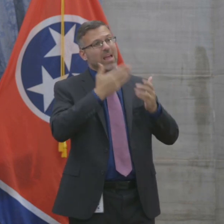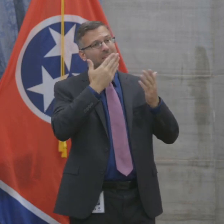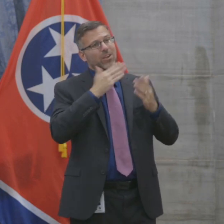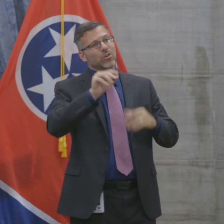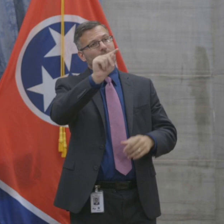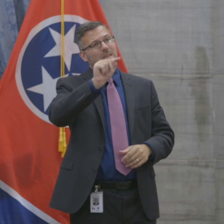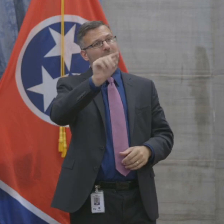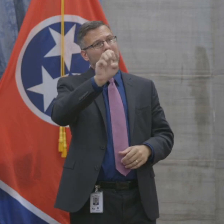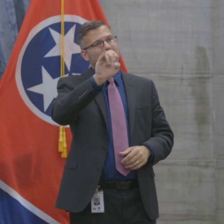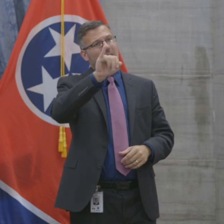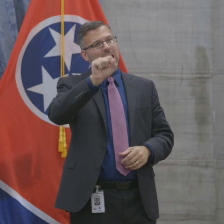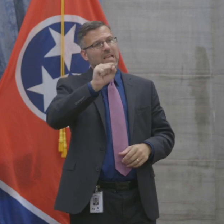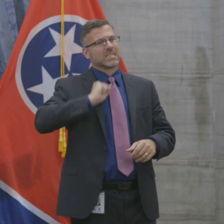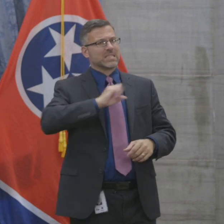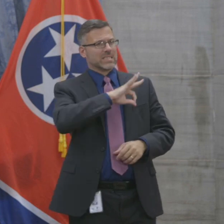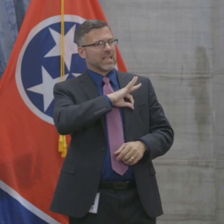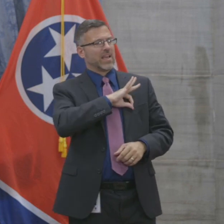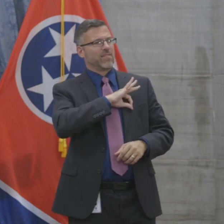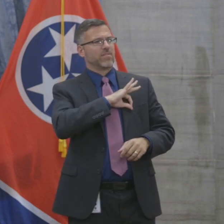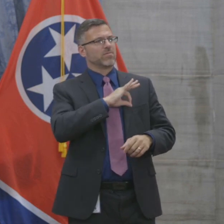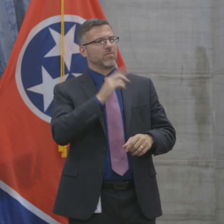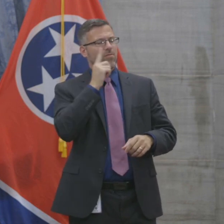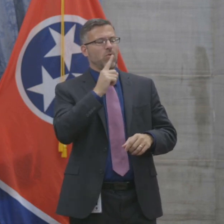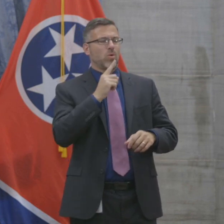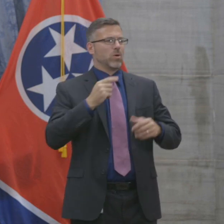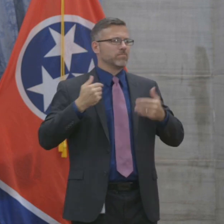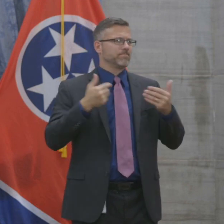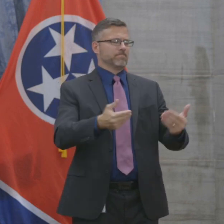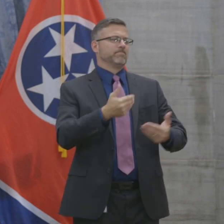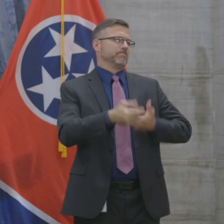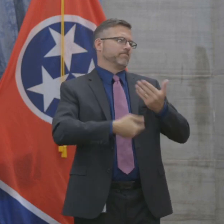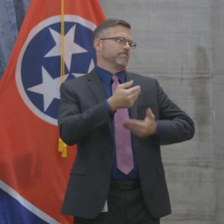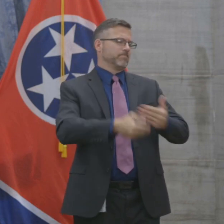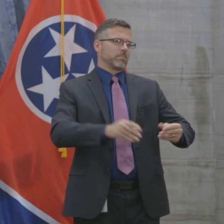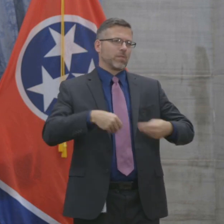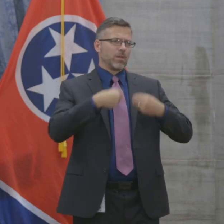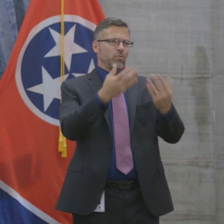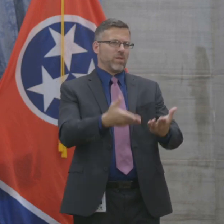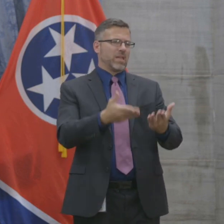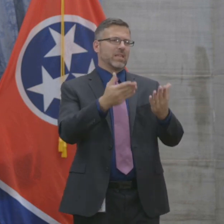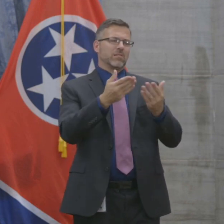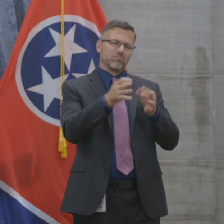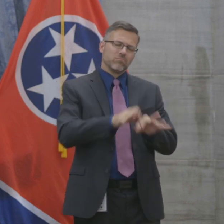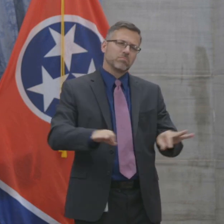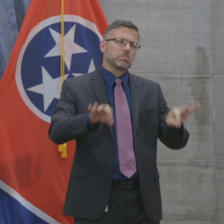services but also young children inside the TEIS network from birth to three years old